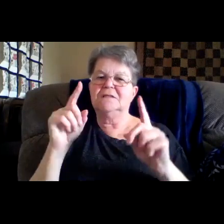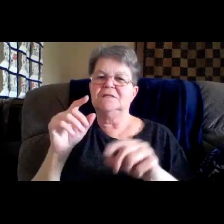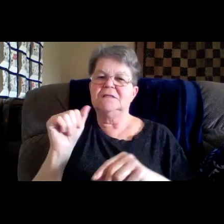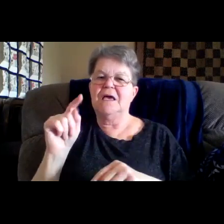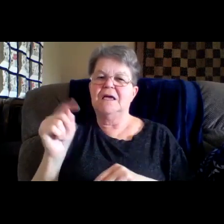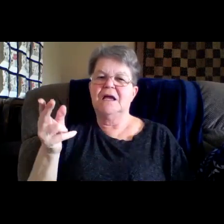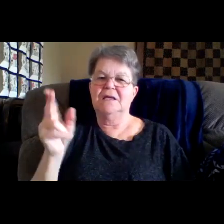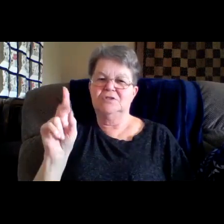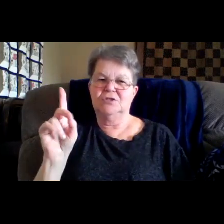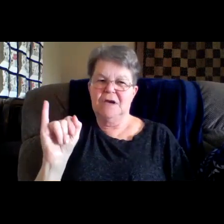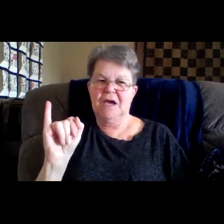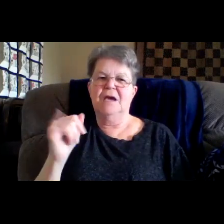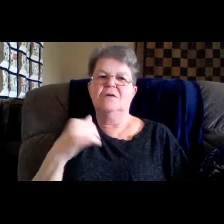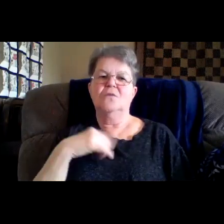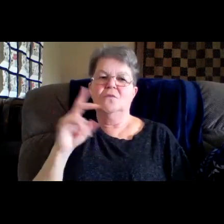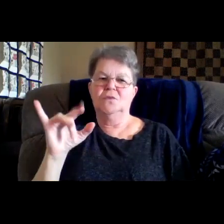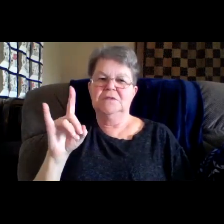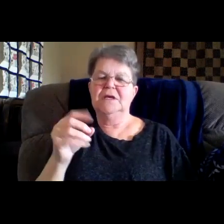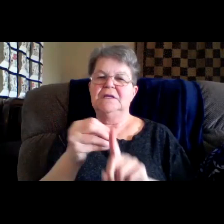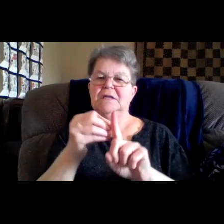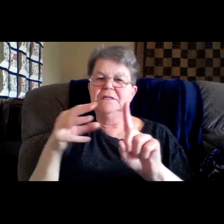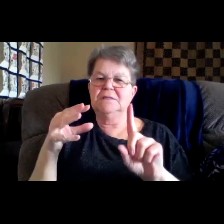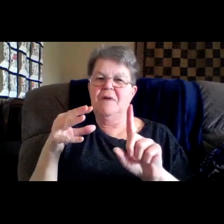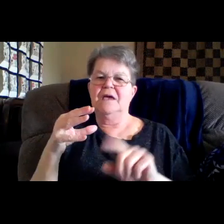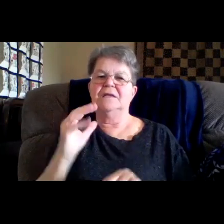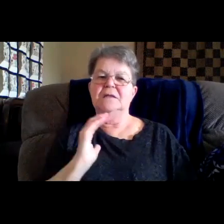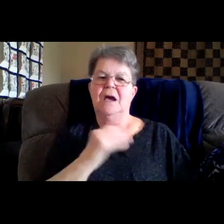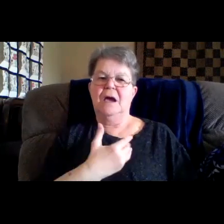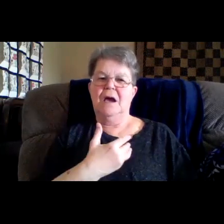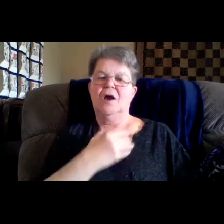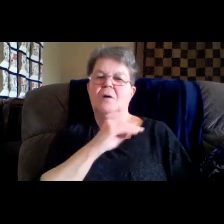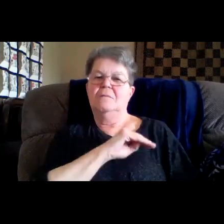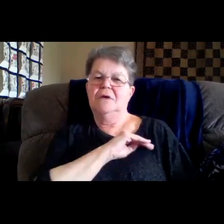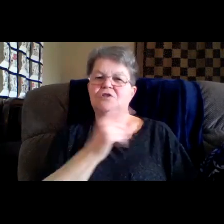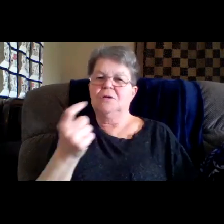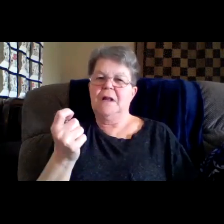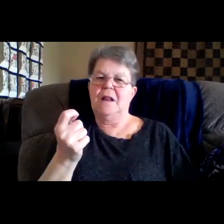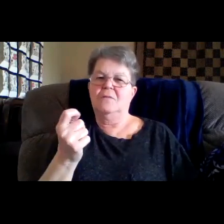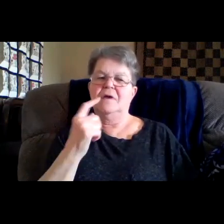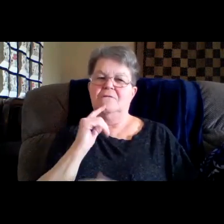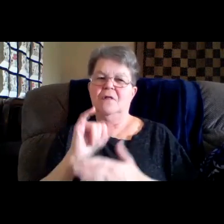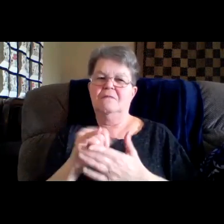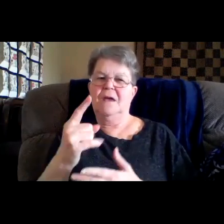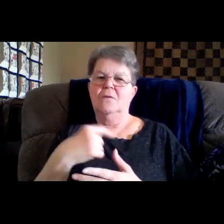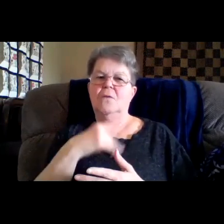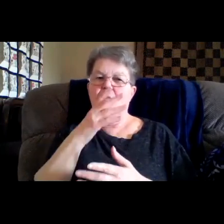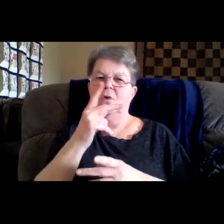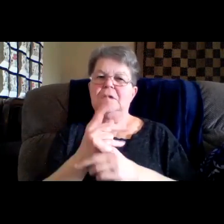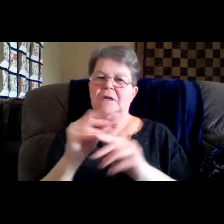So we did expand our mission a little bit for this one. We were going to keep spreading the word,